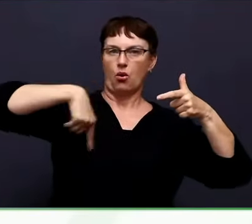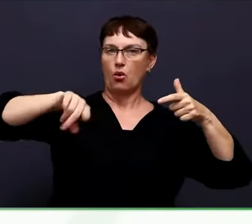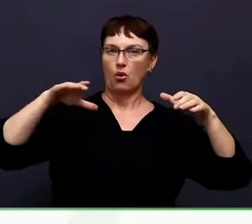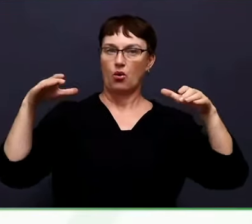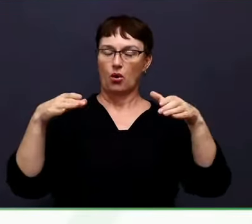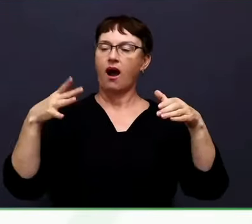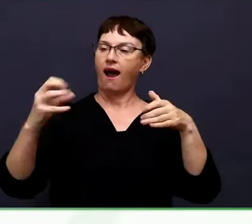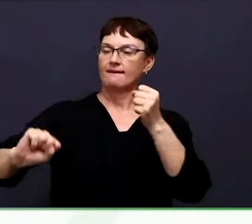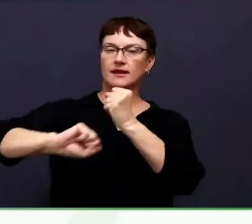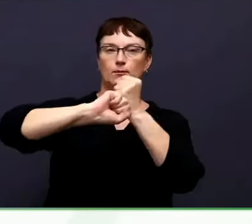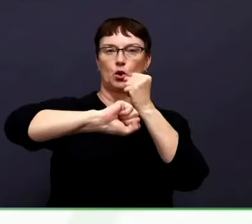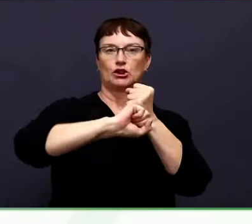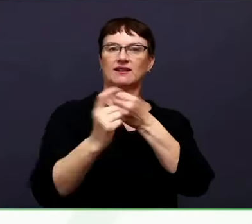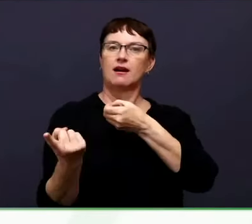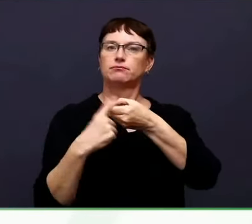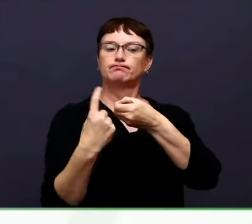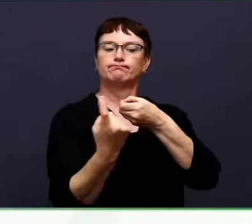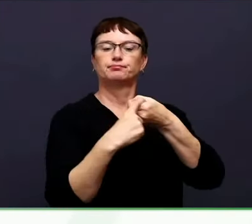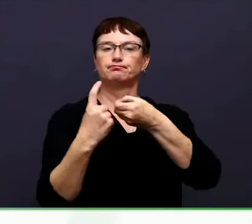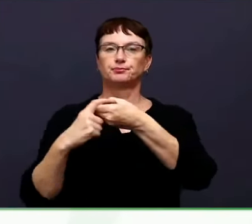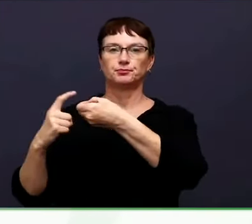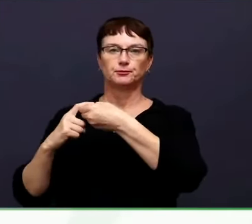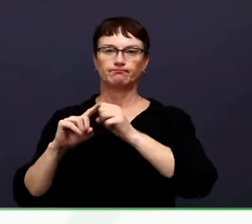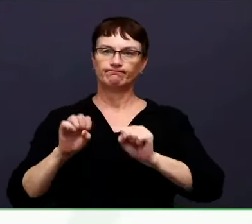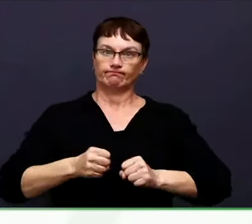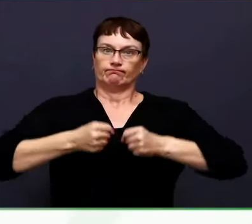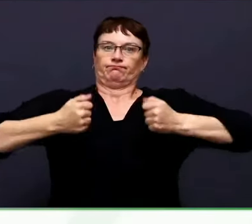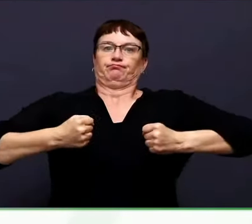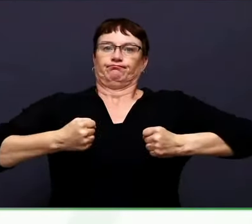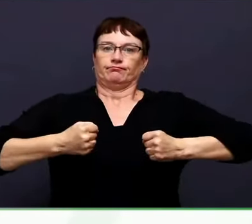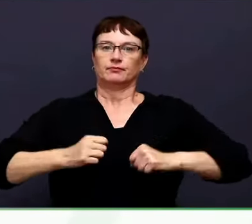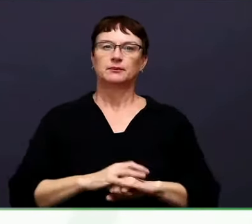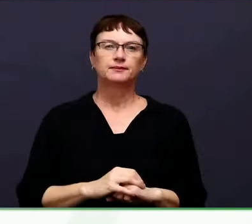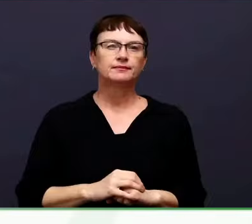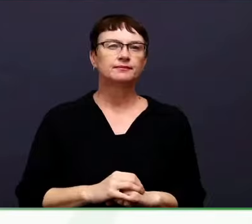Because now we need to address politics without influencing the